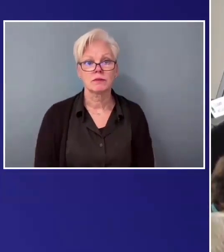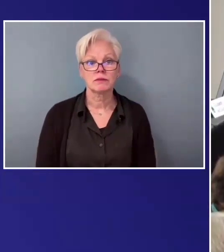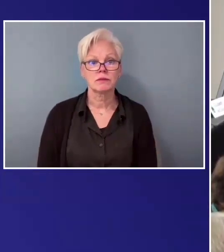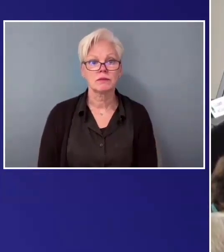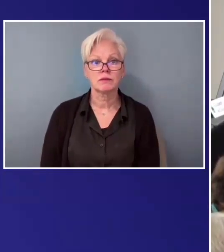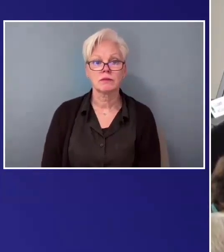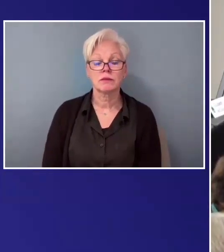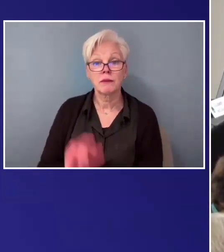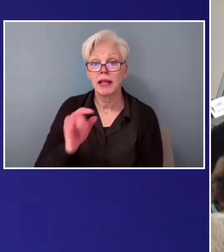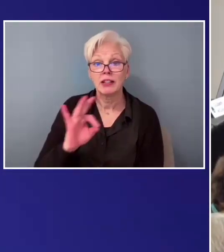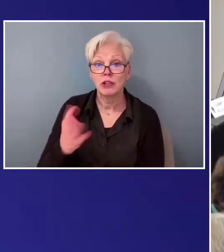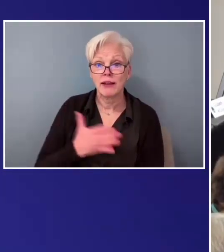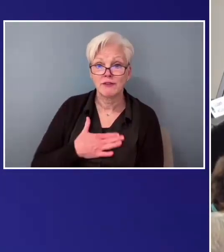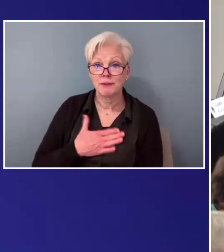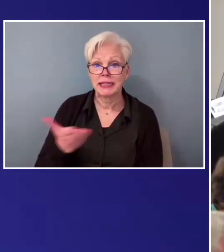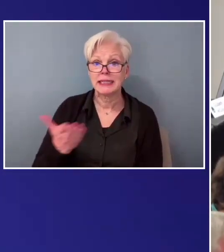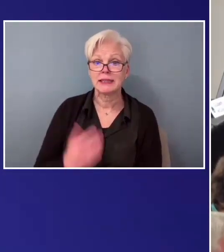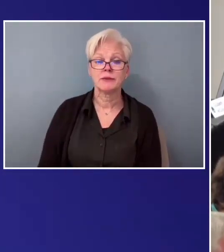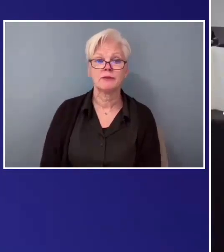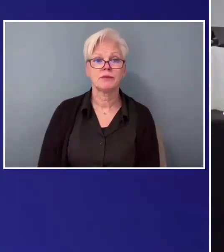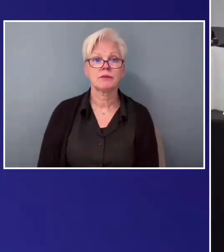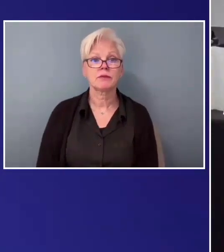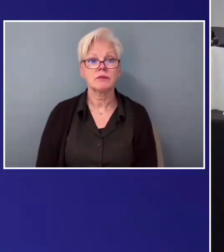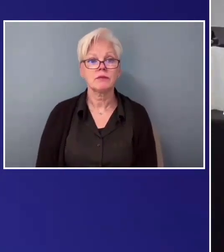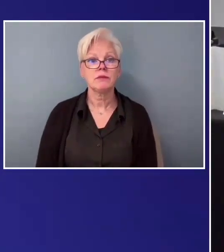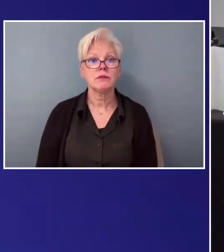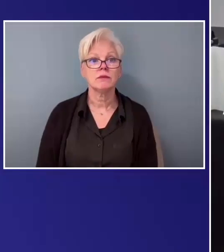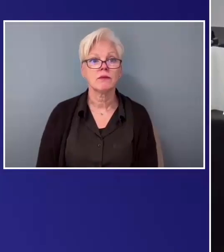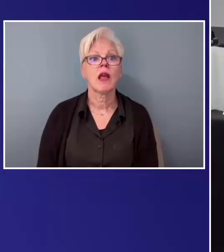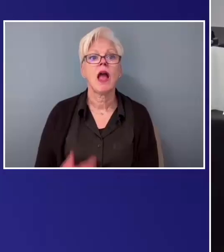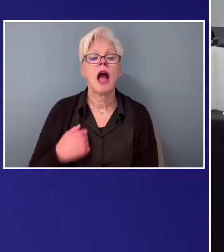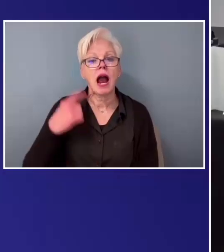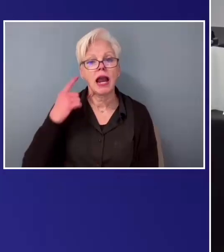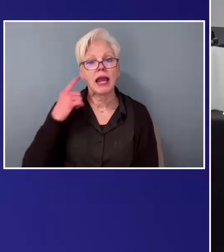Please, Jeff. So I think what you're seeing there on the,